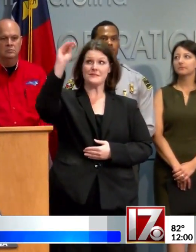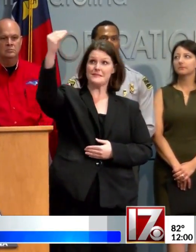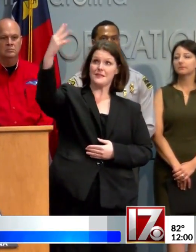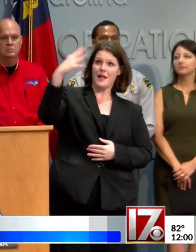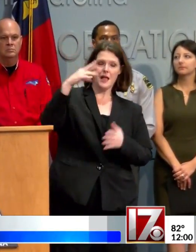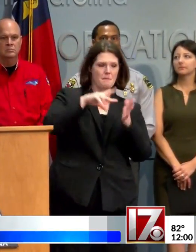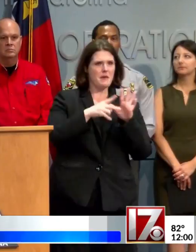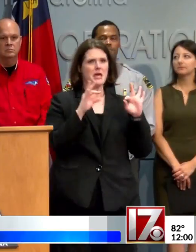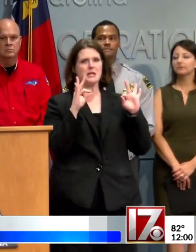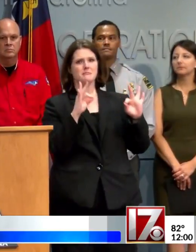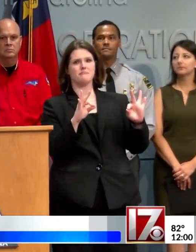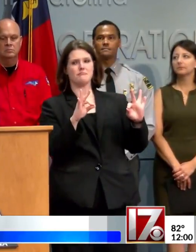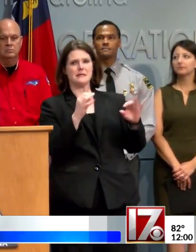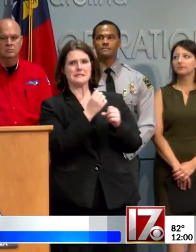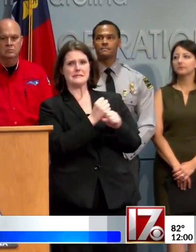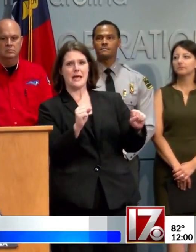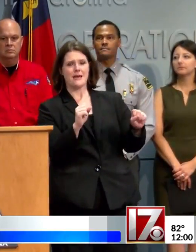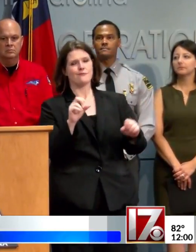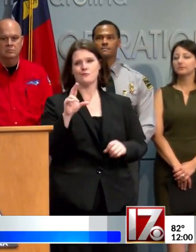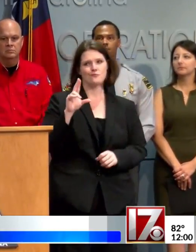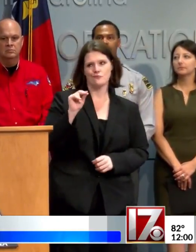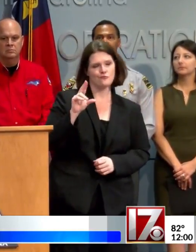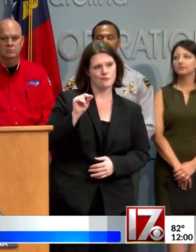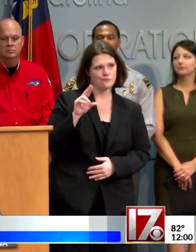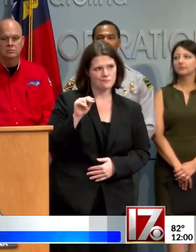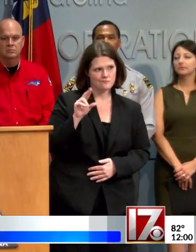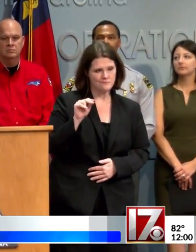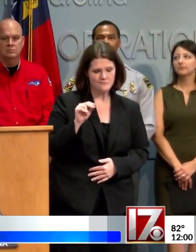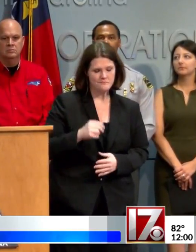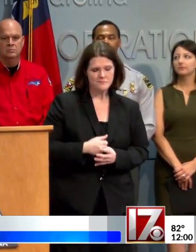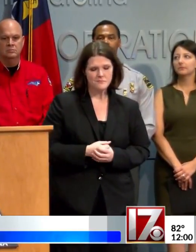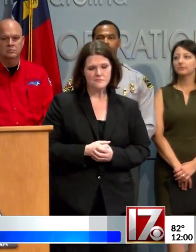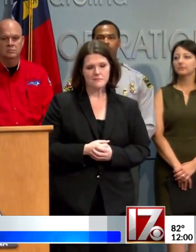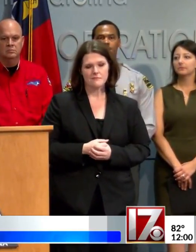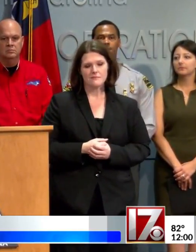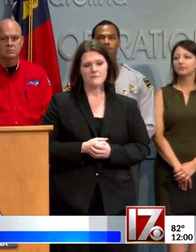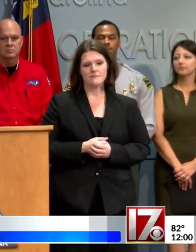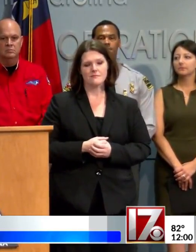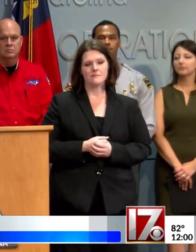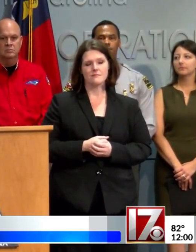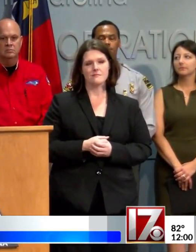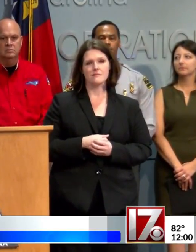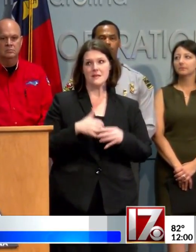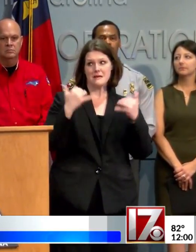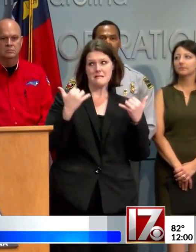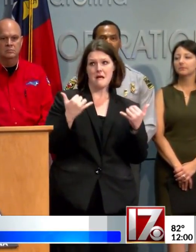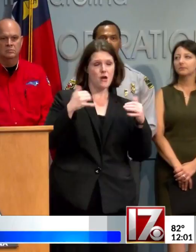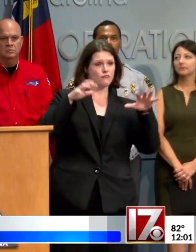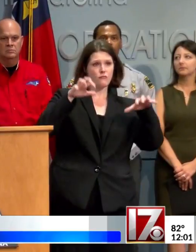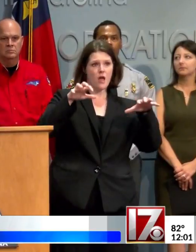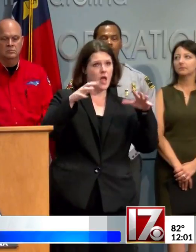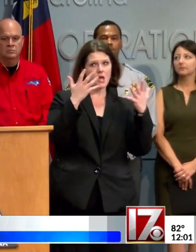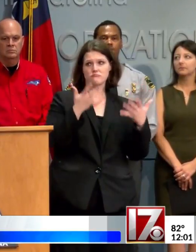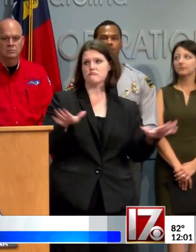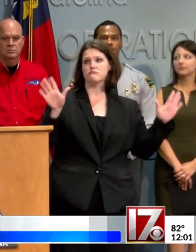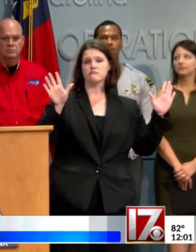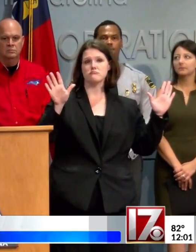STORM. ONE THING WE KNOW TOO WELL IS THAT SUNSHINE DOESN'T